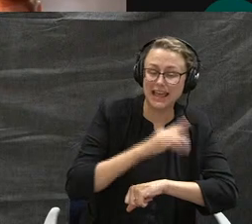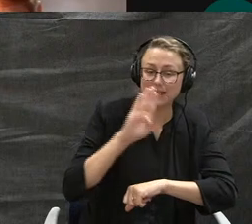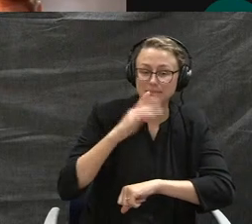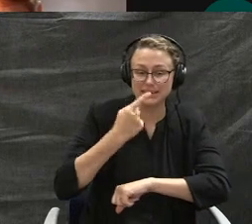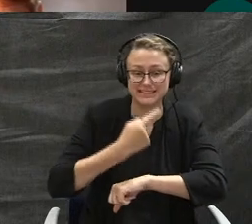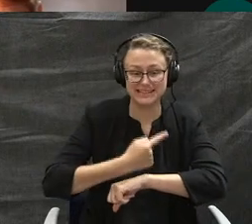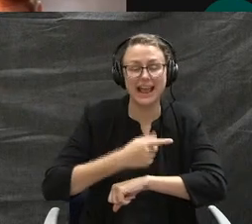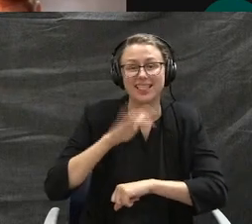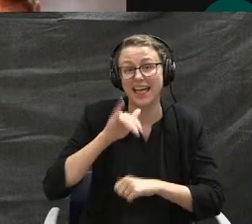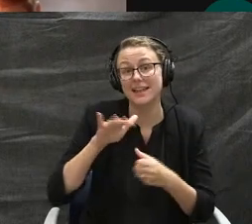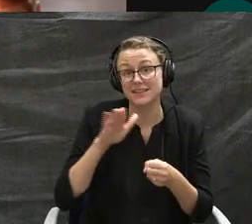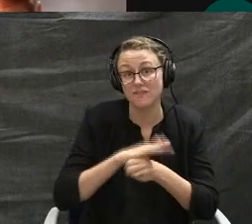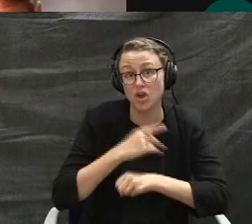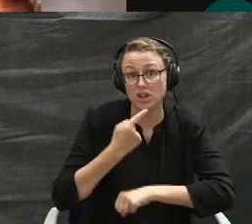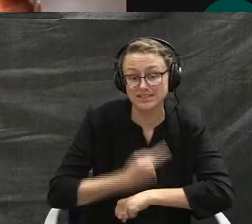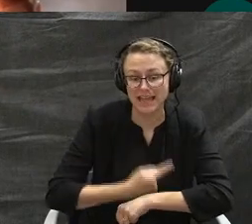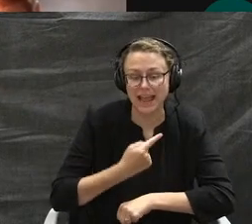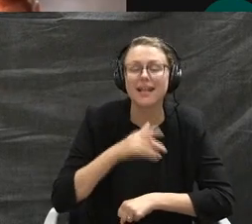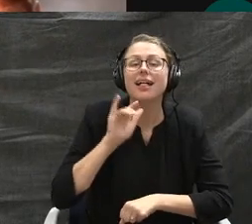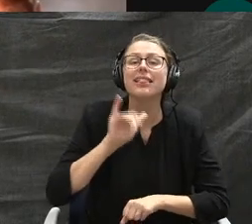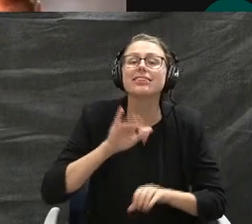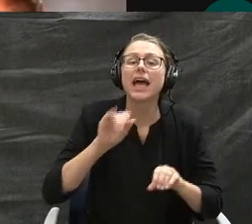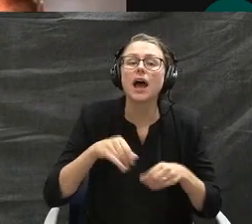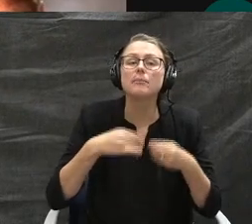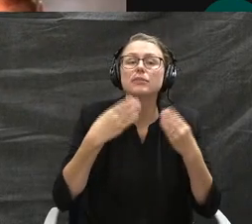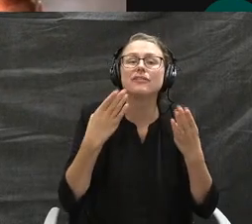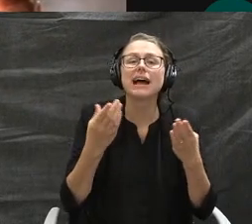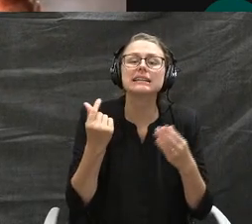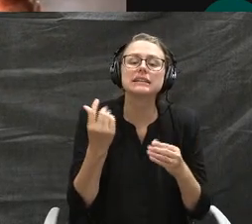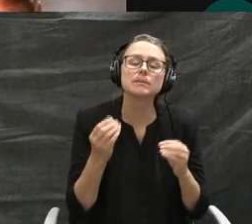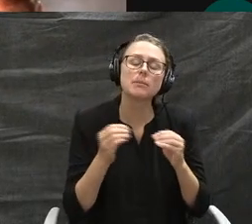And so, um, that provides quite a bit of flexibility for the